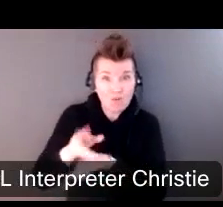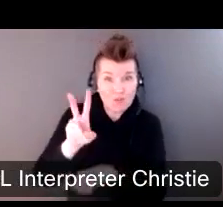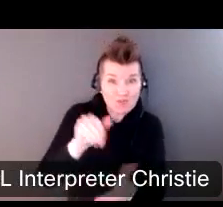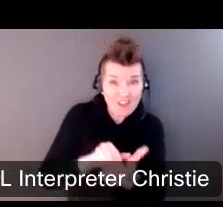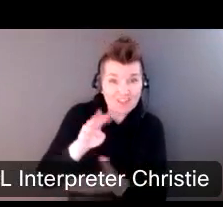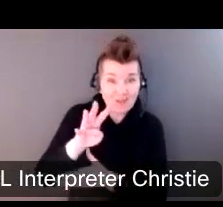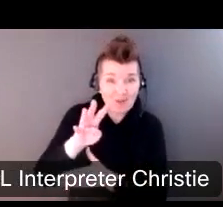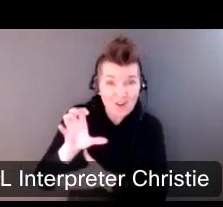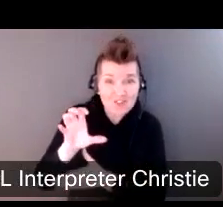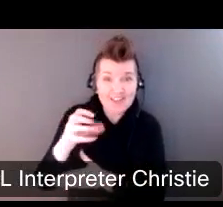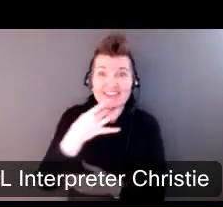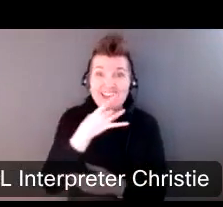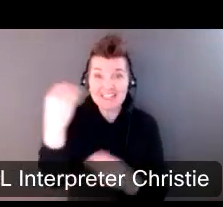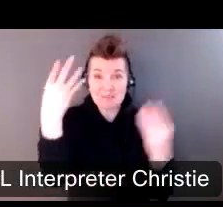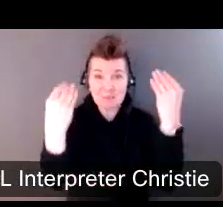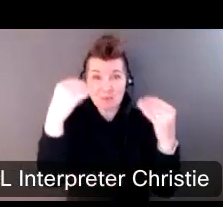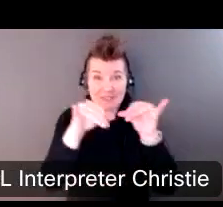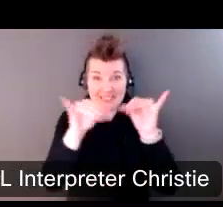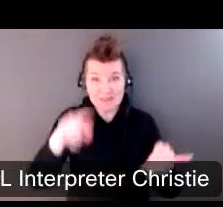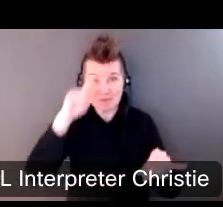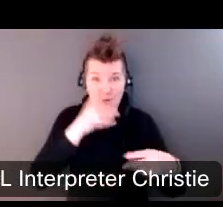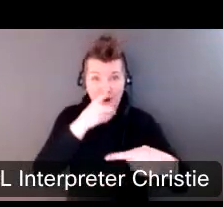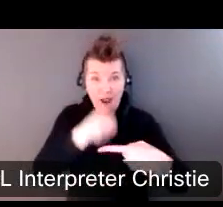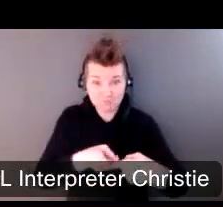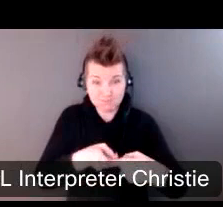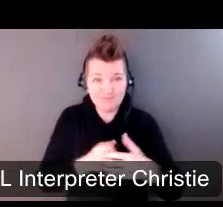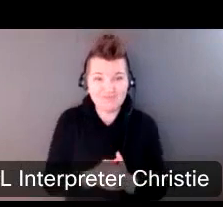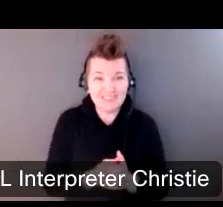The new traffic agent program, the school crossing guard program, and the traffic safety